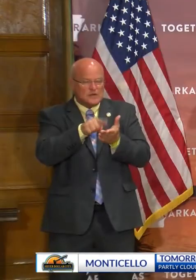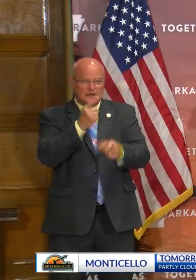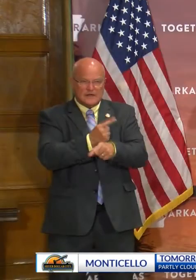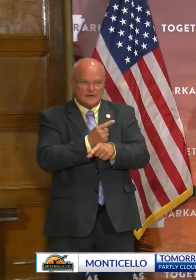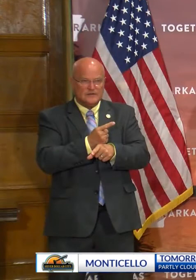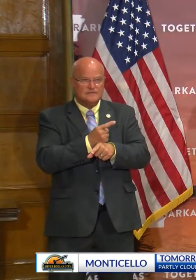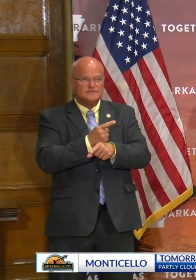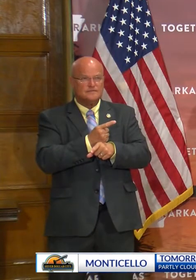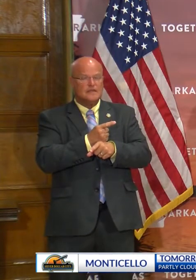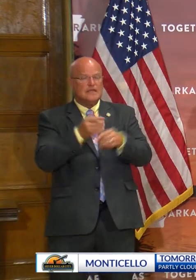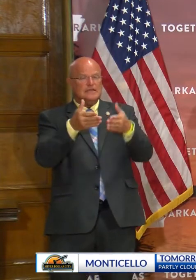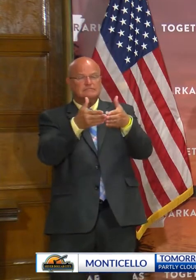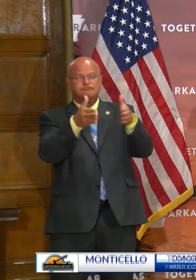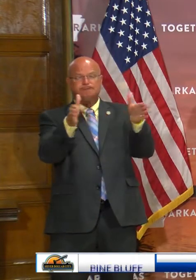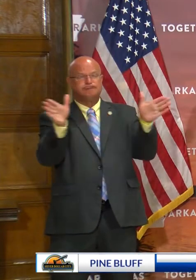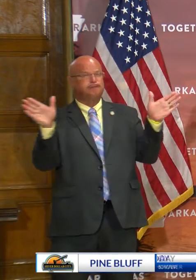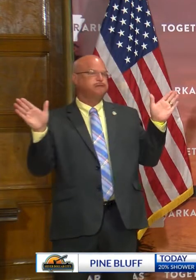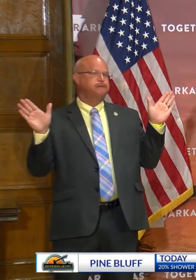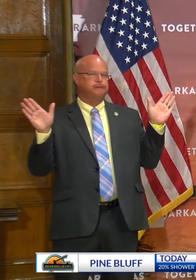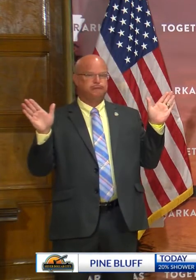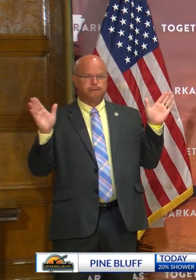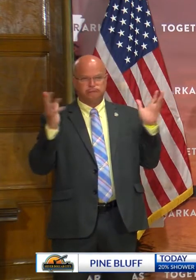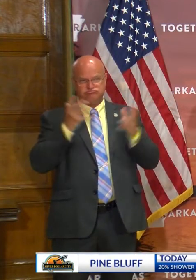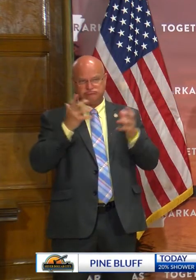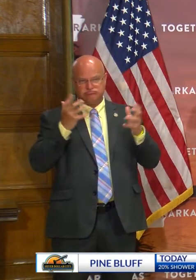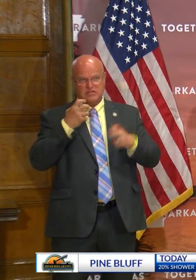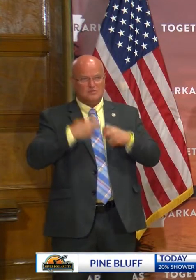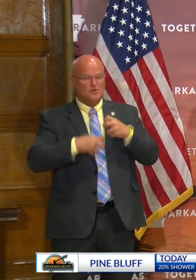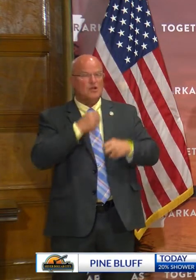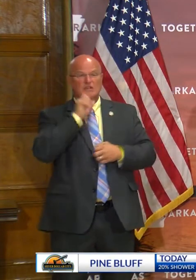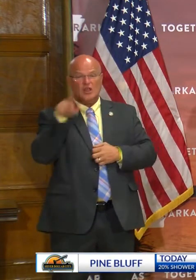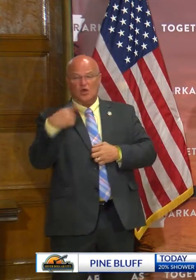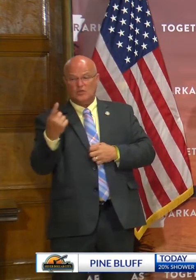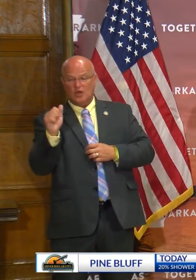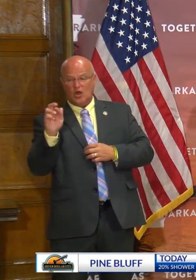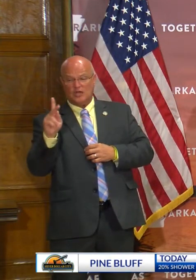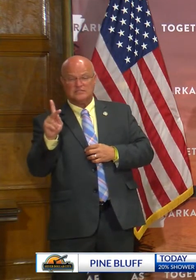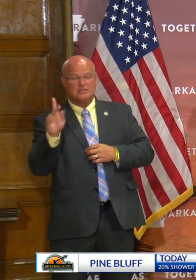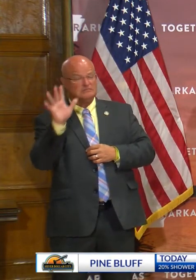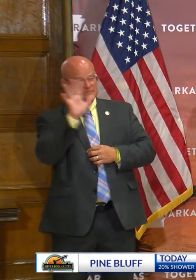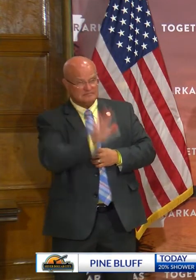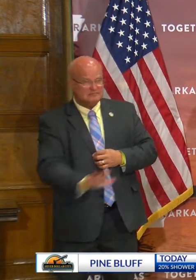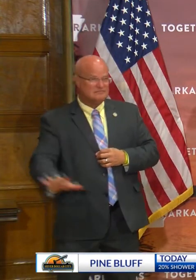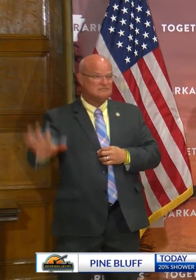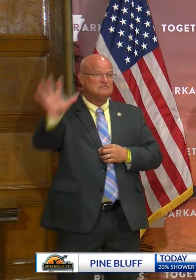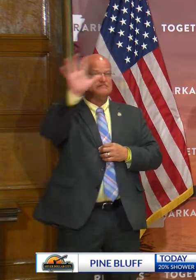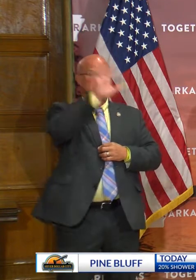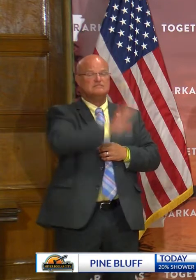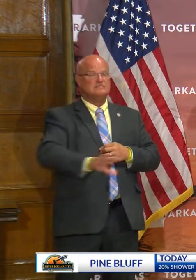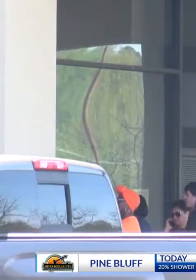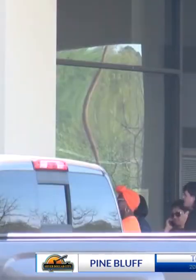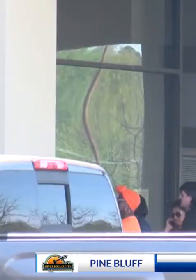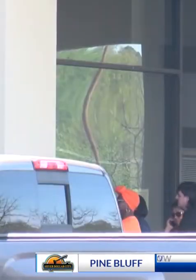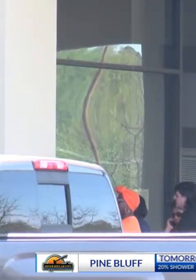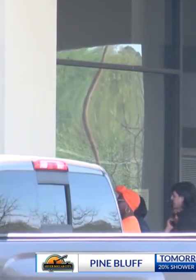ACCOUNT SOONER, RATHER THAN LATER... MIKE PRESTON, SECRETARY OF COMMERCE As you can see it's a wide scale issue for not only Arkansas but across many states we want to make sure that we're doing